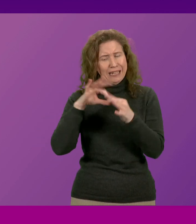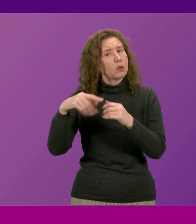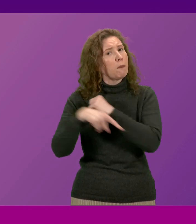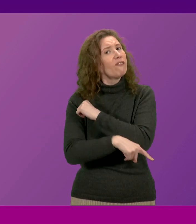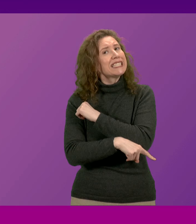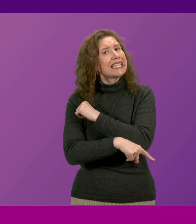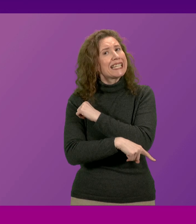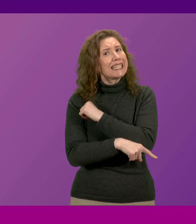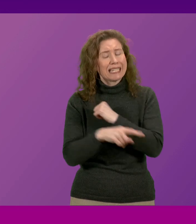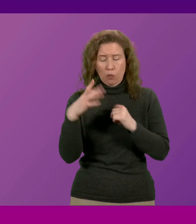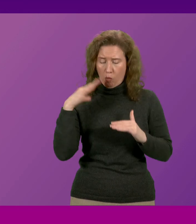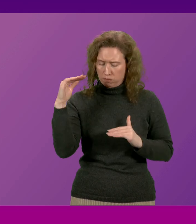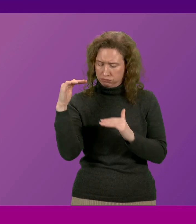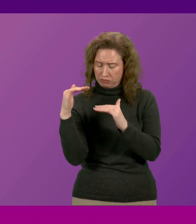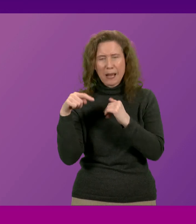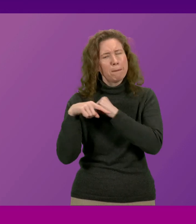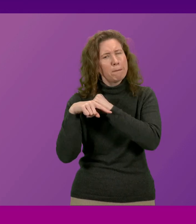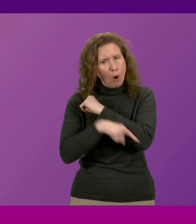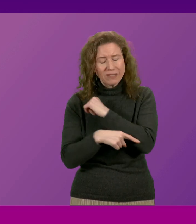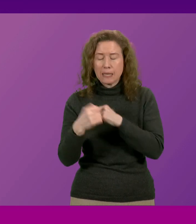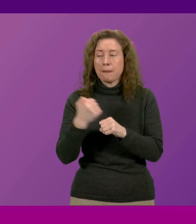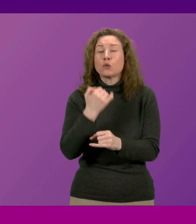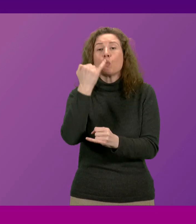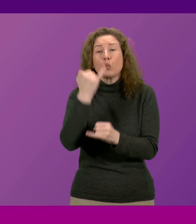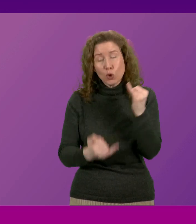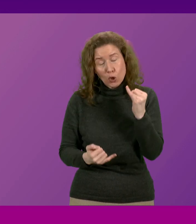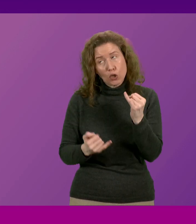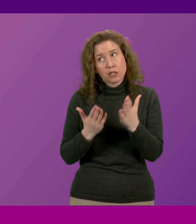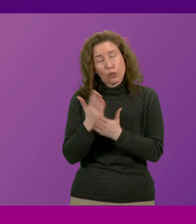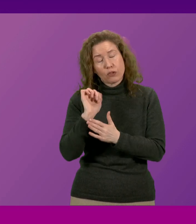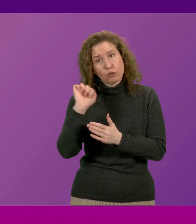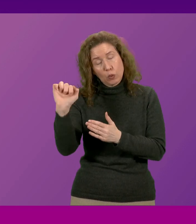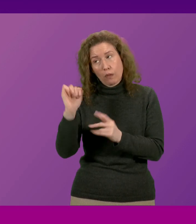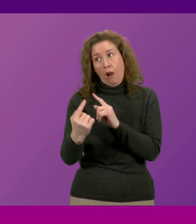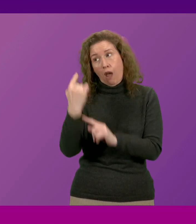gap—when poverty has been made worse by the decisions of the most recent Conservative